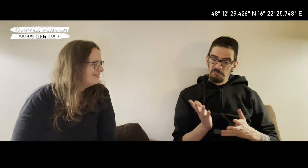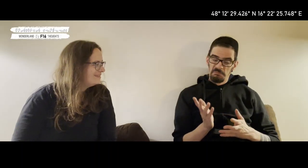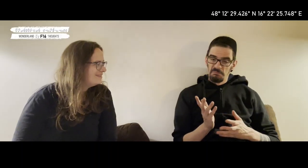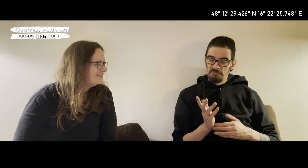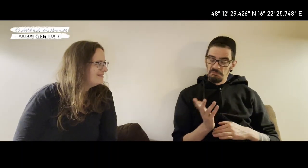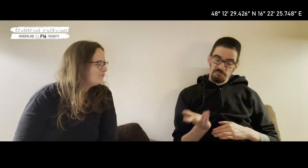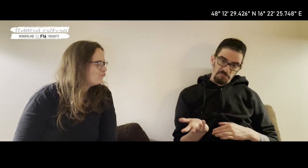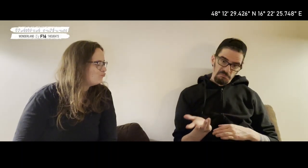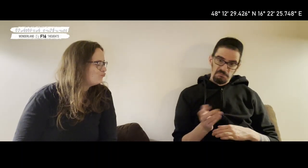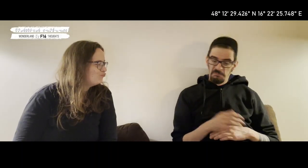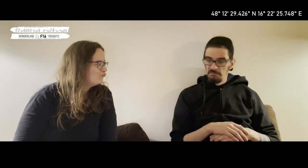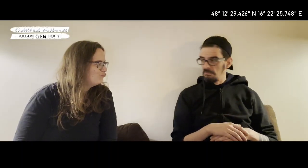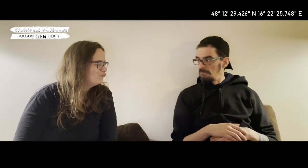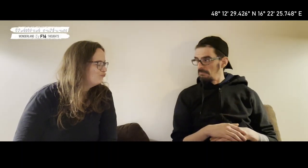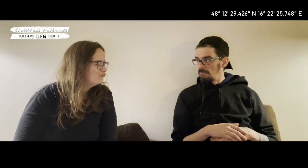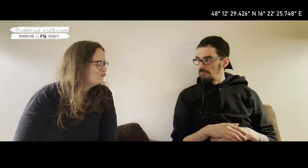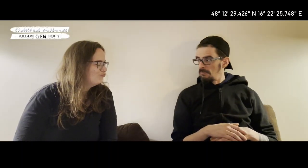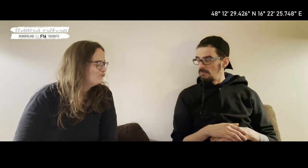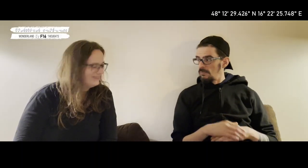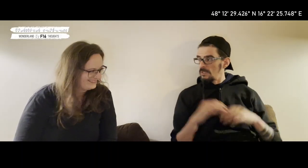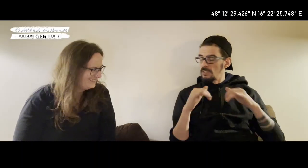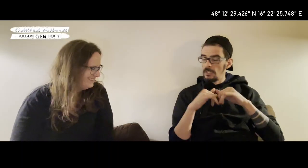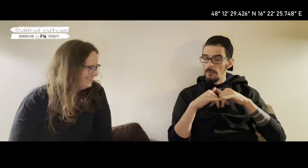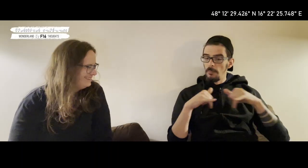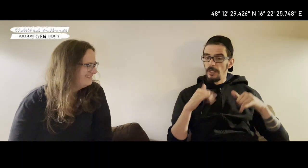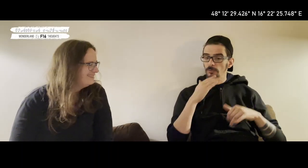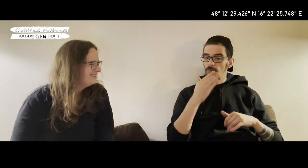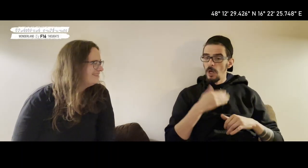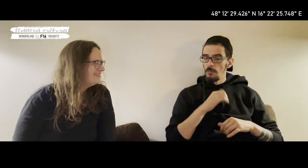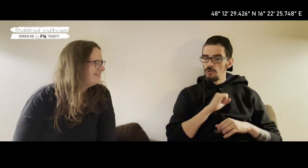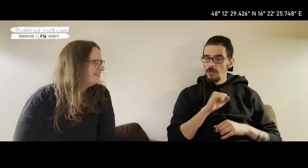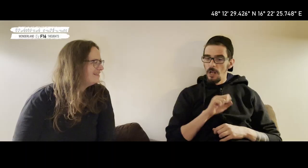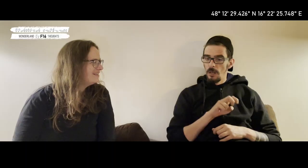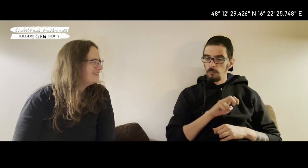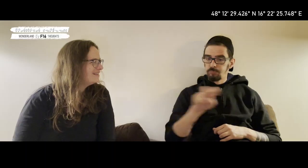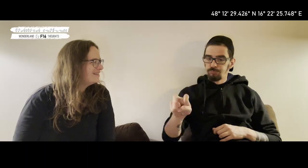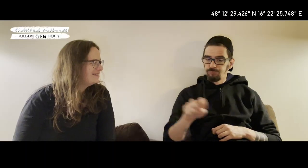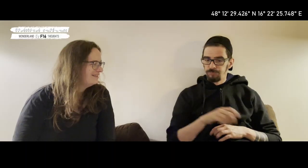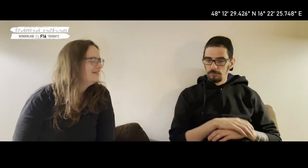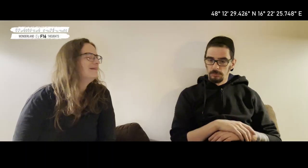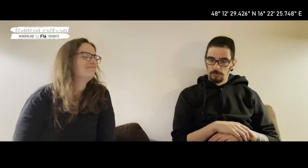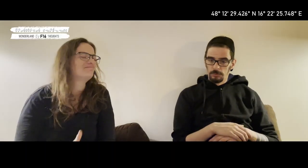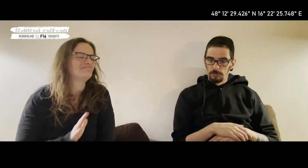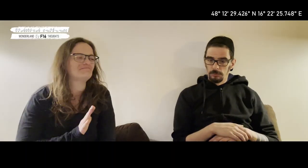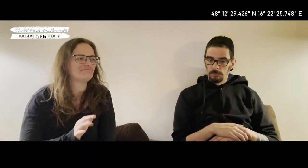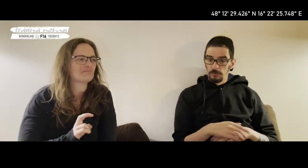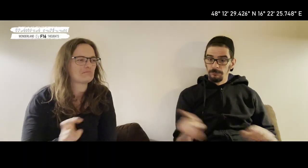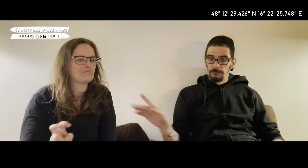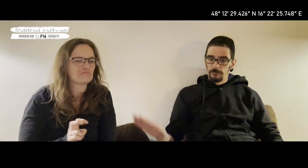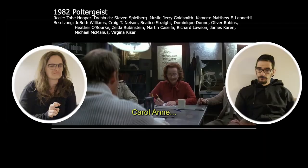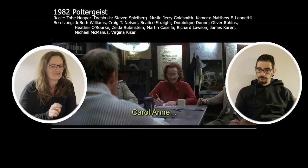It may not be a feast for the eyes, but at least it offers something. It would probably be more effective with a carrier pigeon. Yes, it can be done in no time.